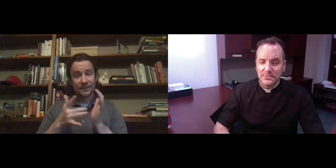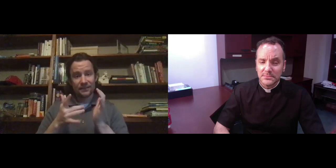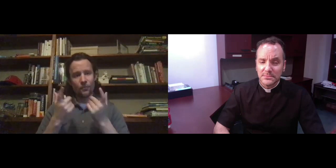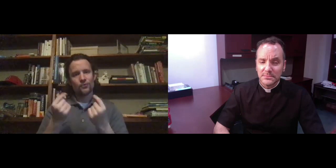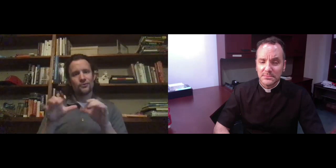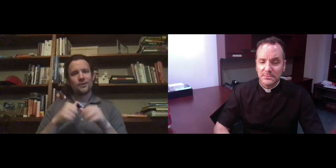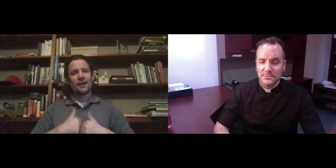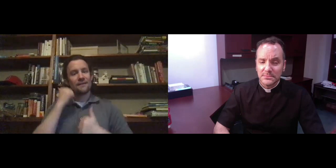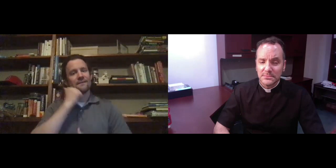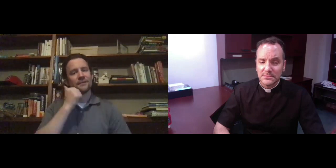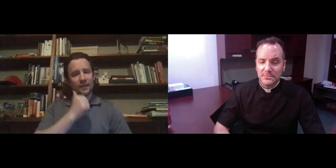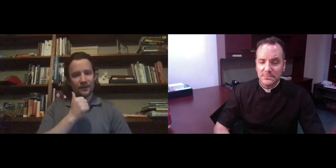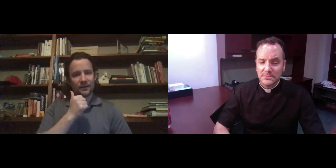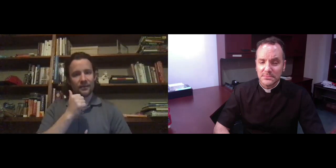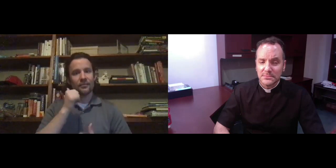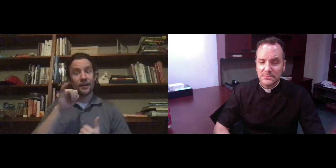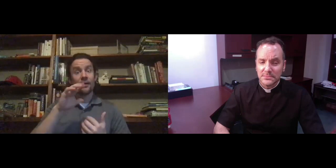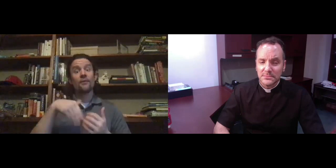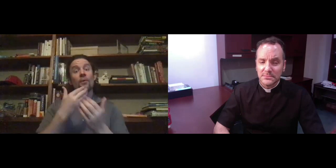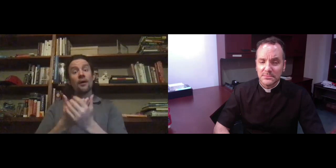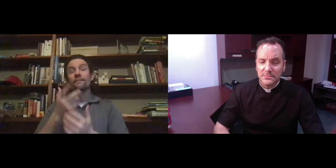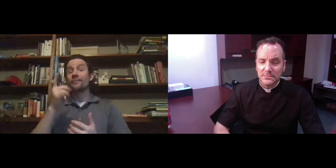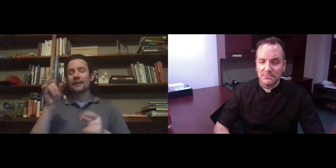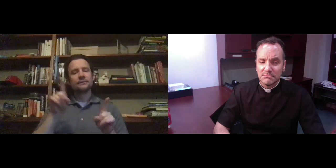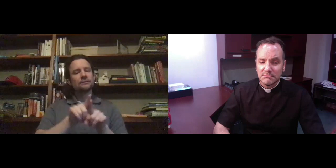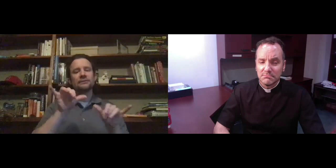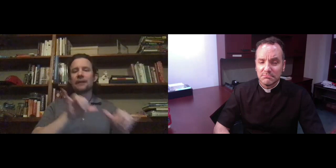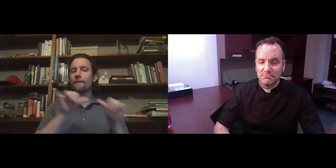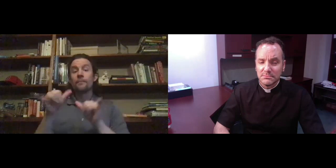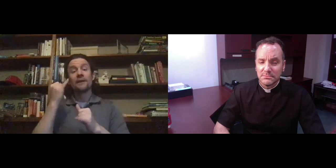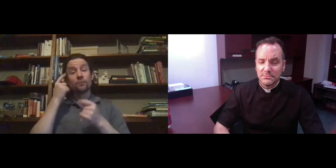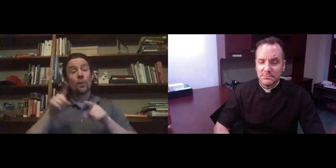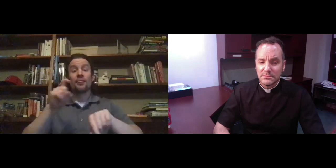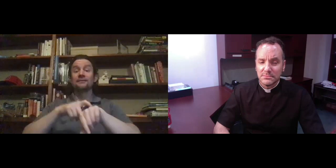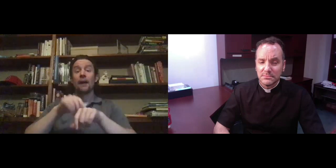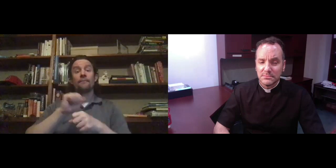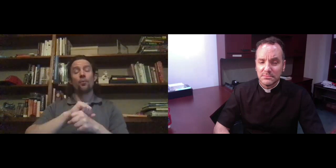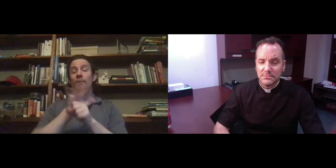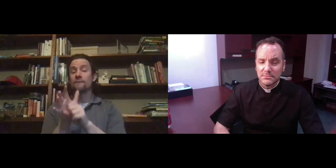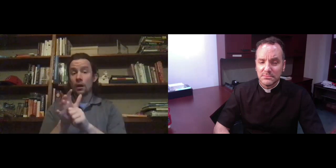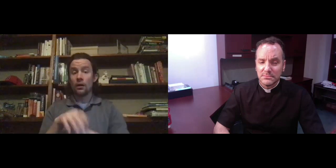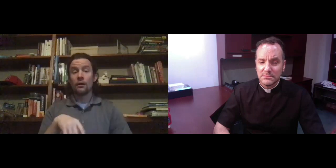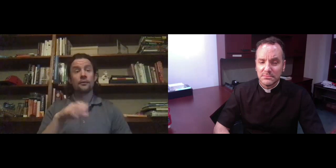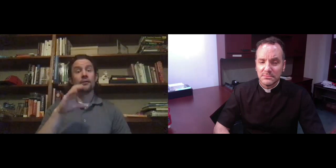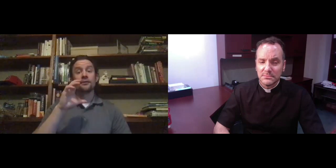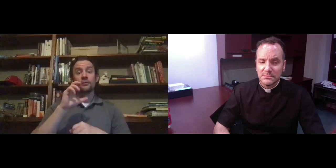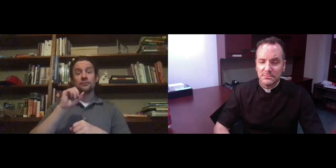and to follow Jesus more closely in my everyday life.